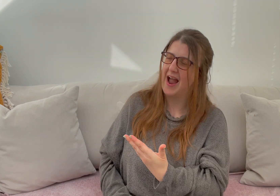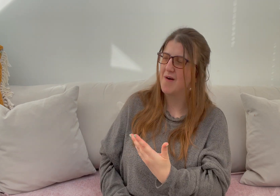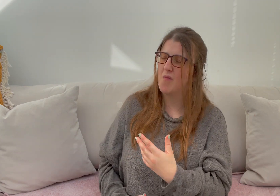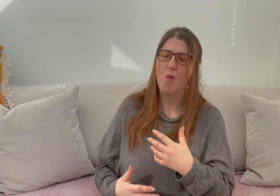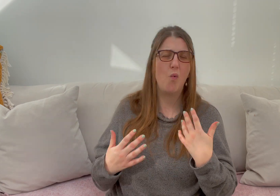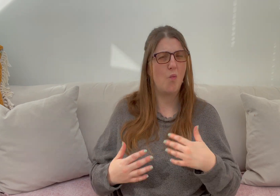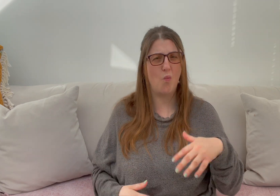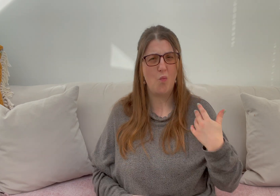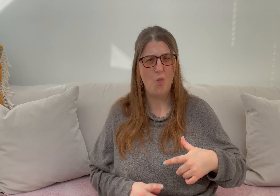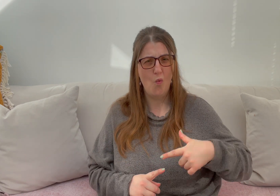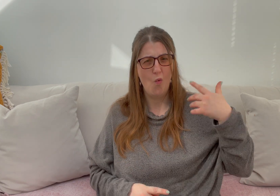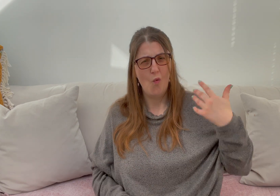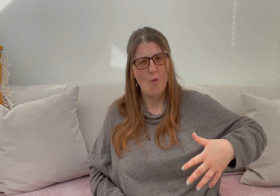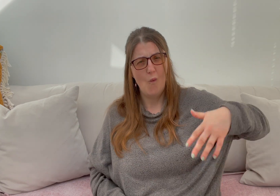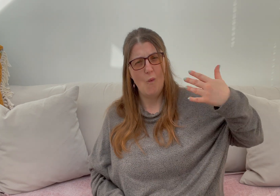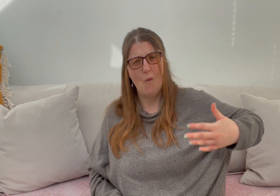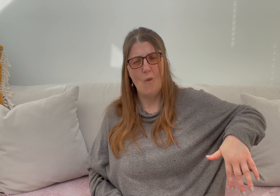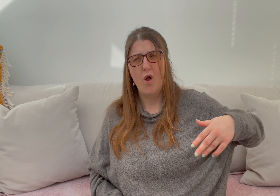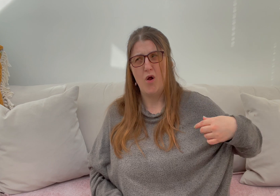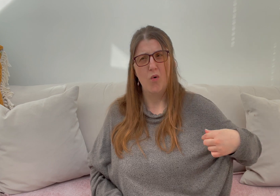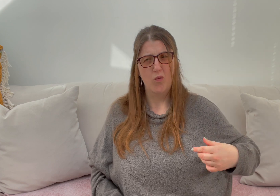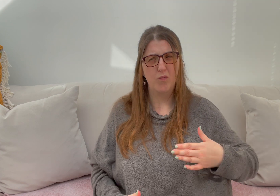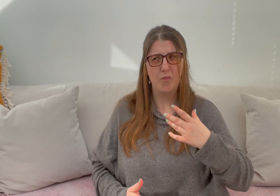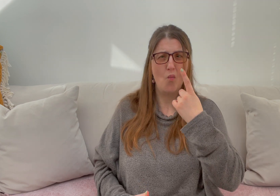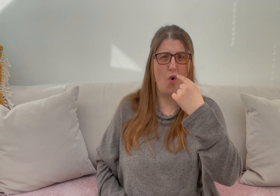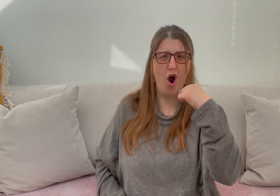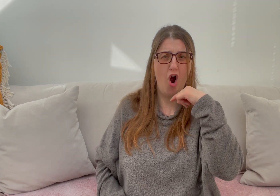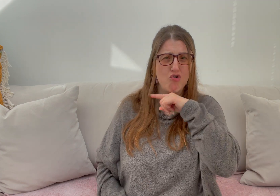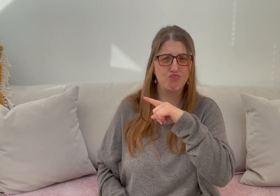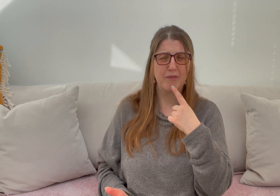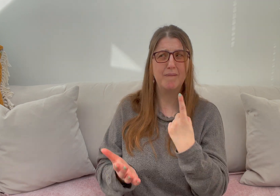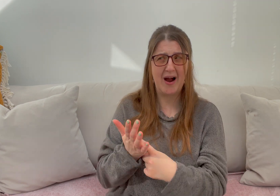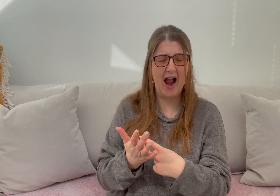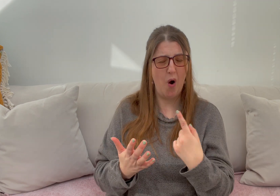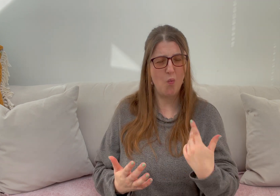Oh thanks, it expensive, 100 hundred